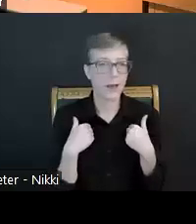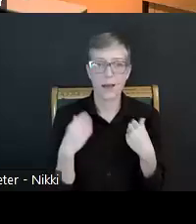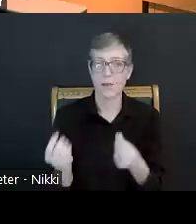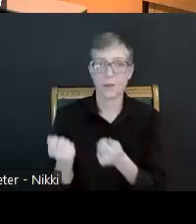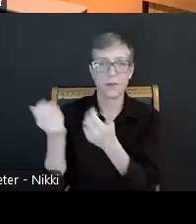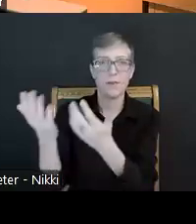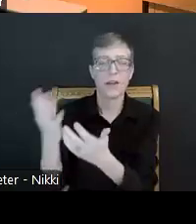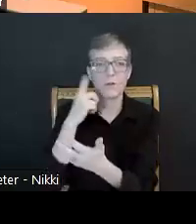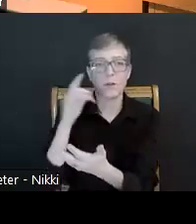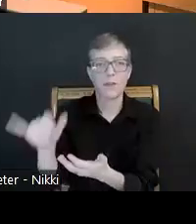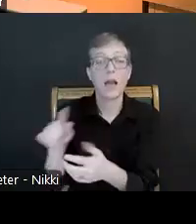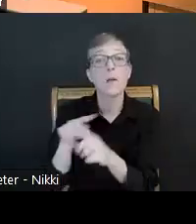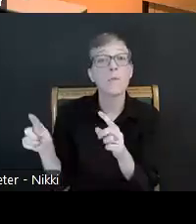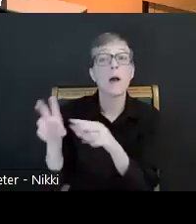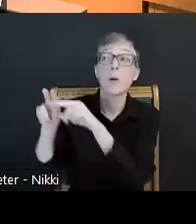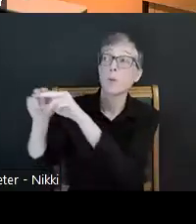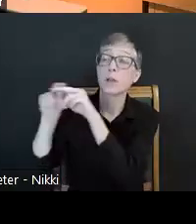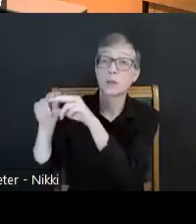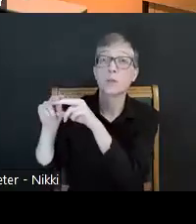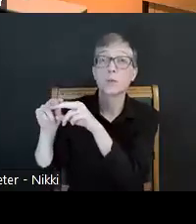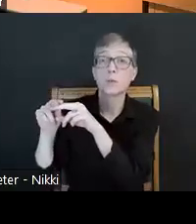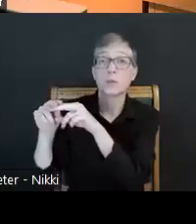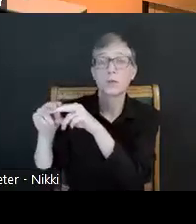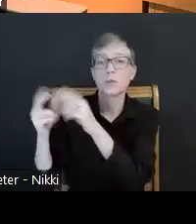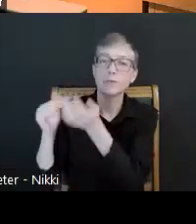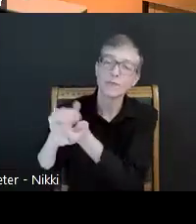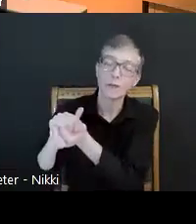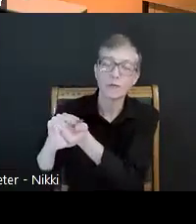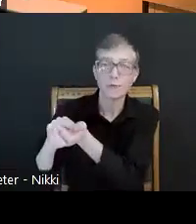providers within the collaborative care and wellness division um to you know do